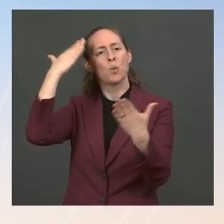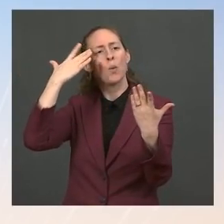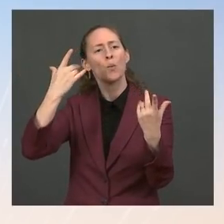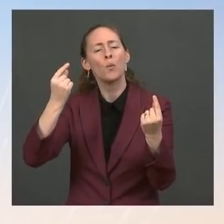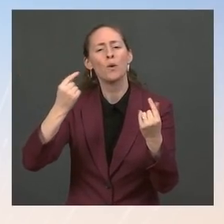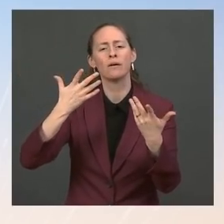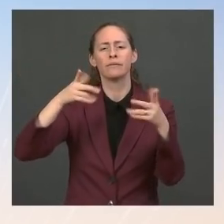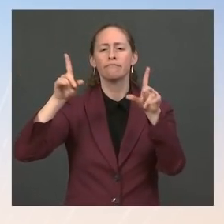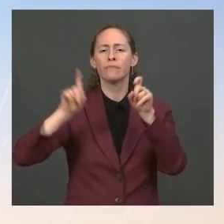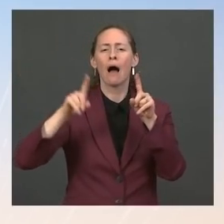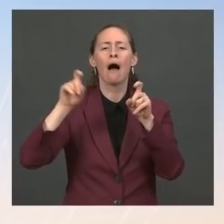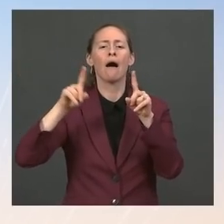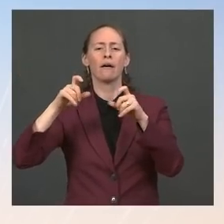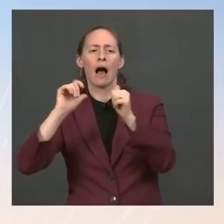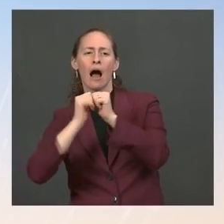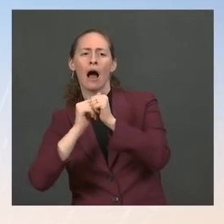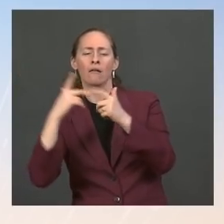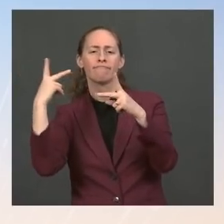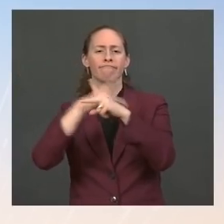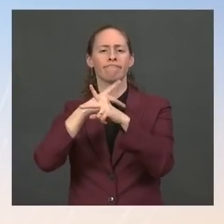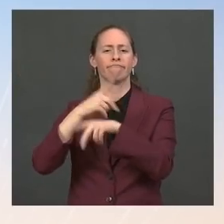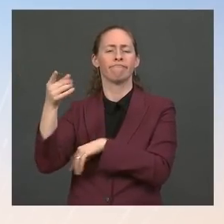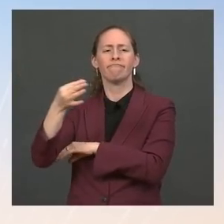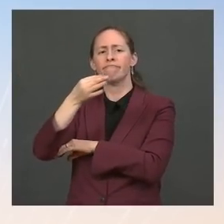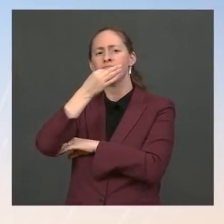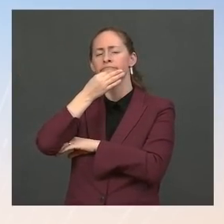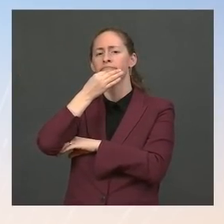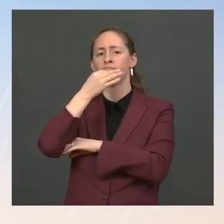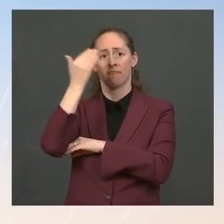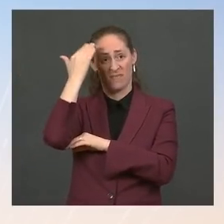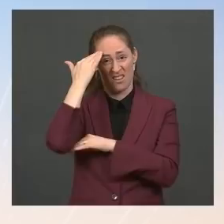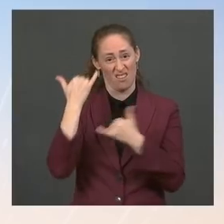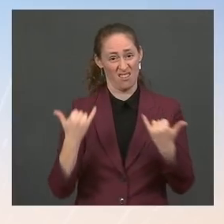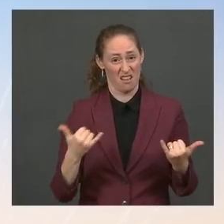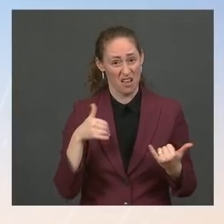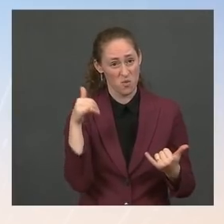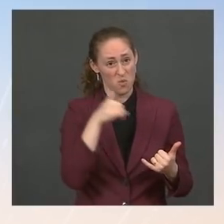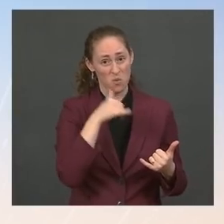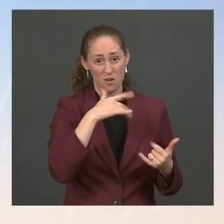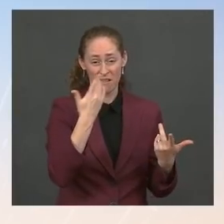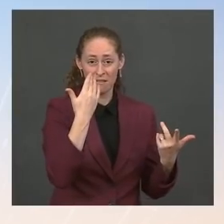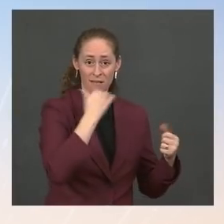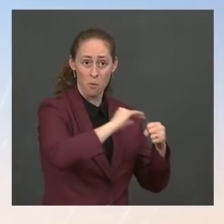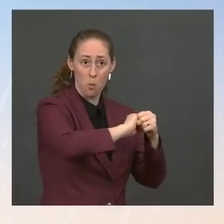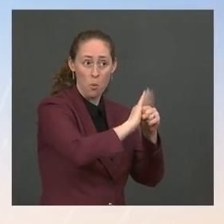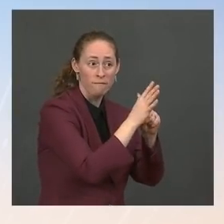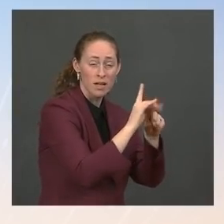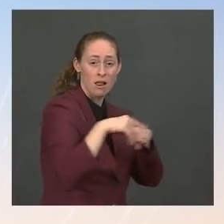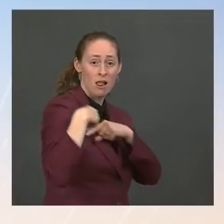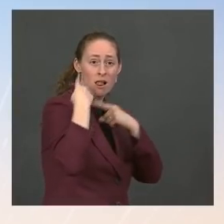during a critical time in our nation's fight to put an end to the coronavirus pandemic. I'd also note that how we see this